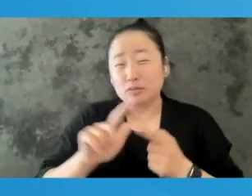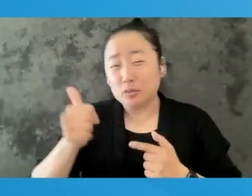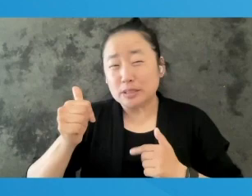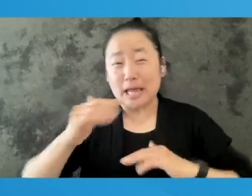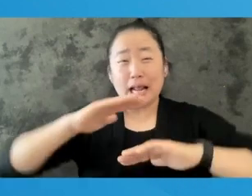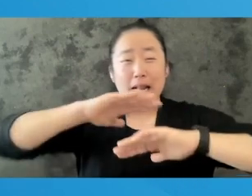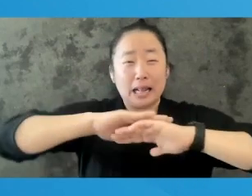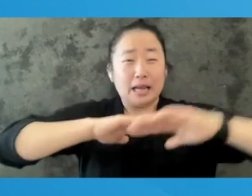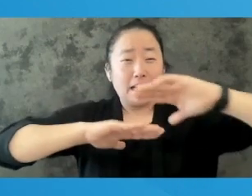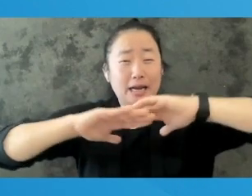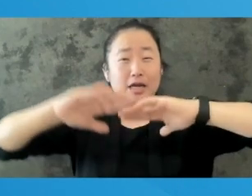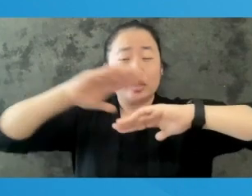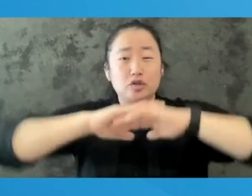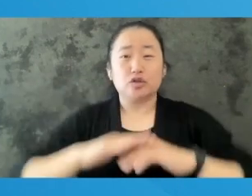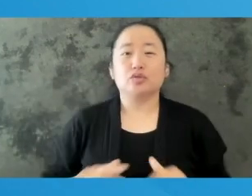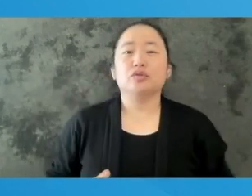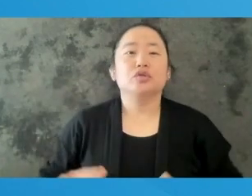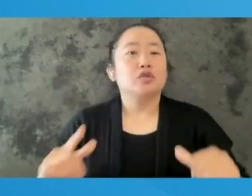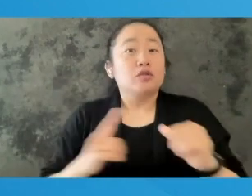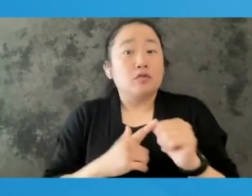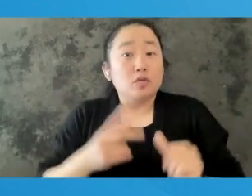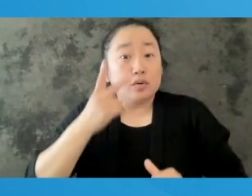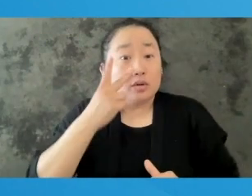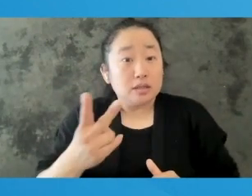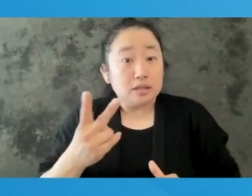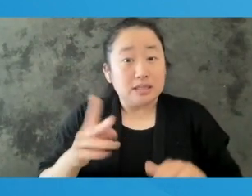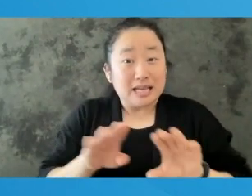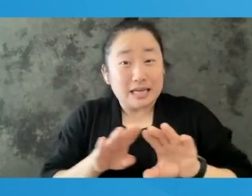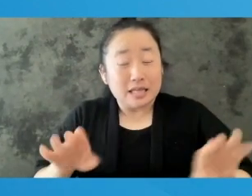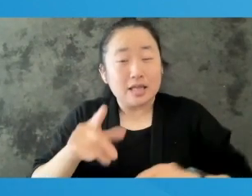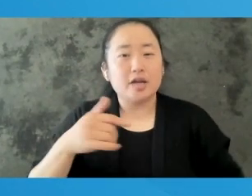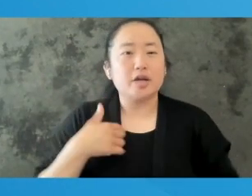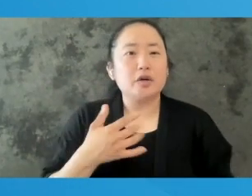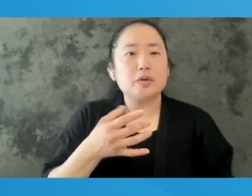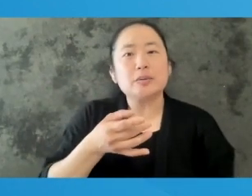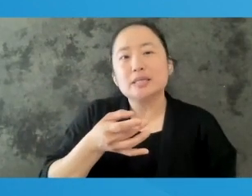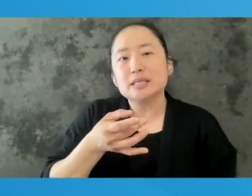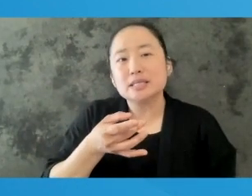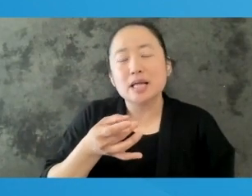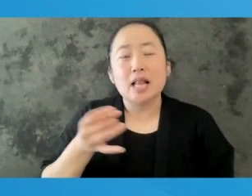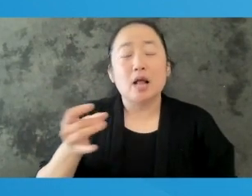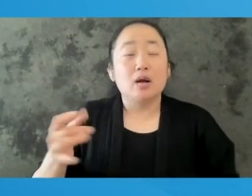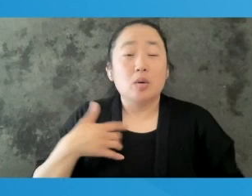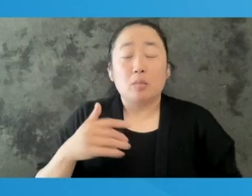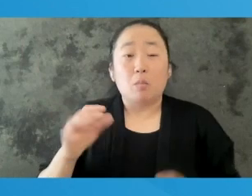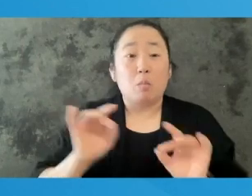The first layer underneath you would see is kind of a fluorescent-colored paint, and then I would put a string on top, and then that would build it and build it.